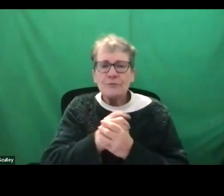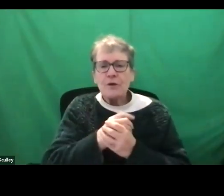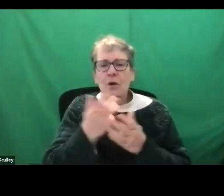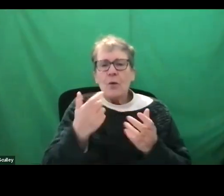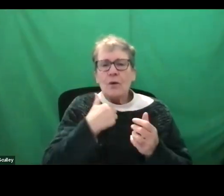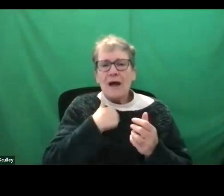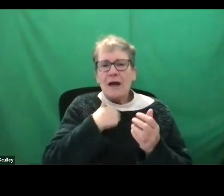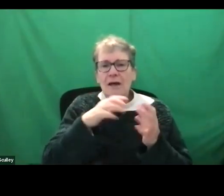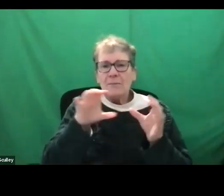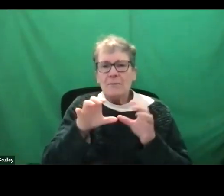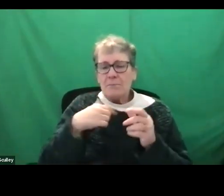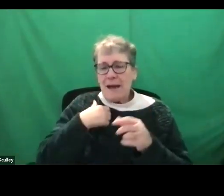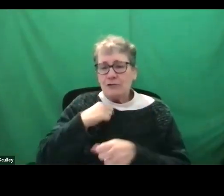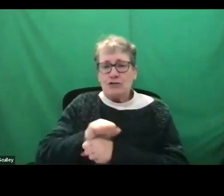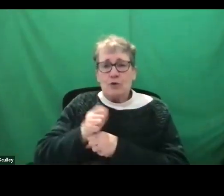[Interpreter for Dr. Charleen] Social work, majored in social work.